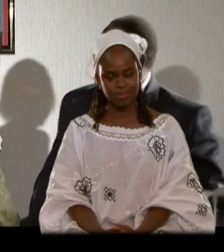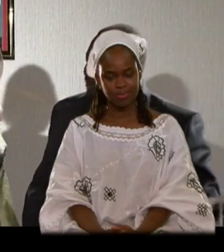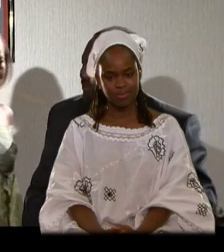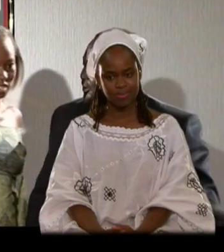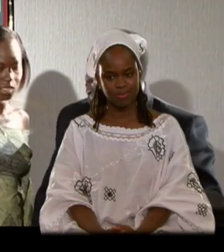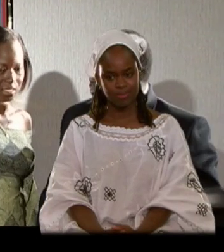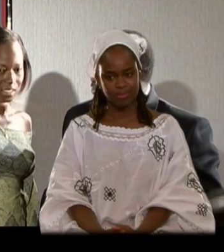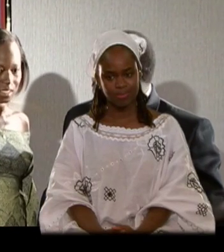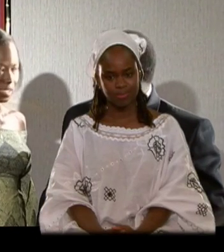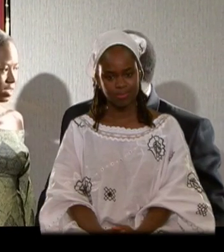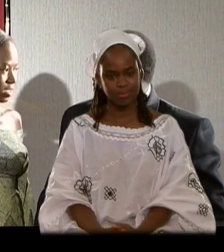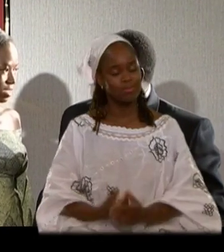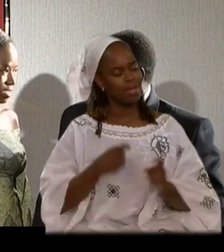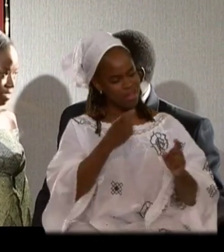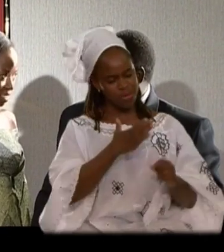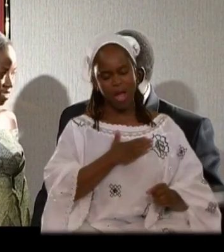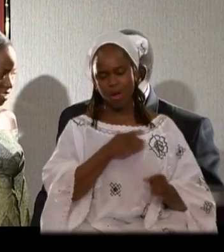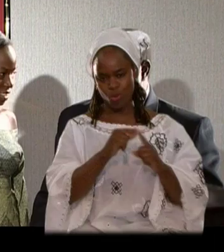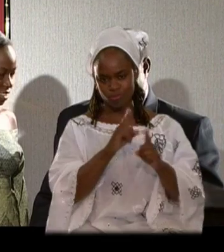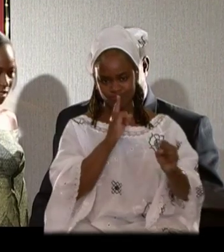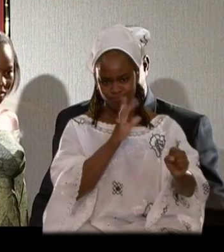I give you my word. You can count on me.